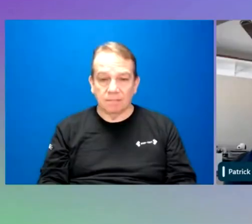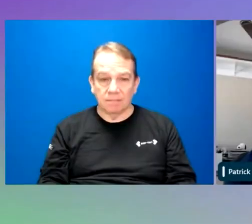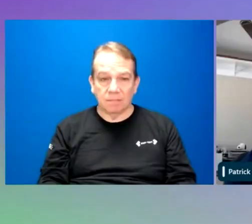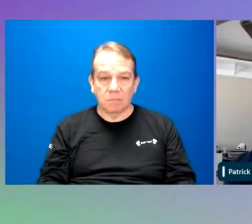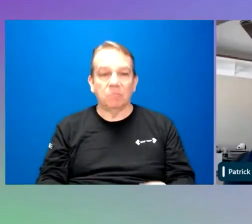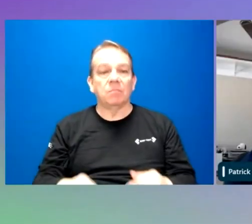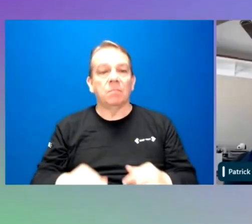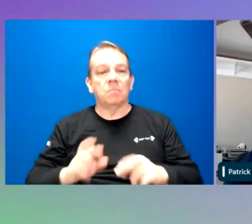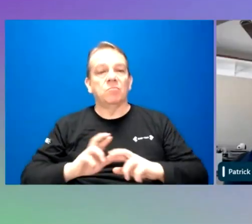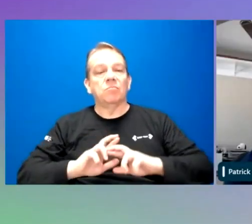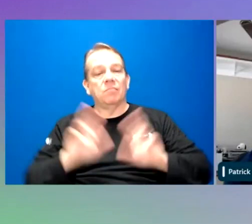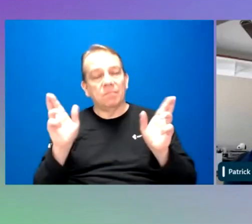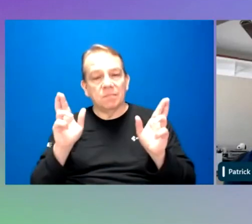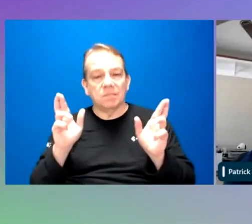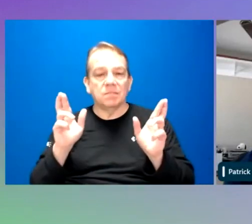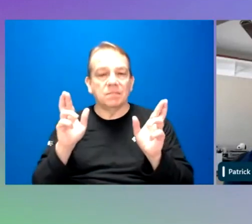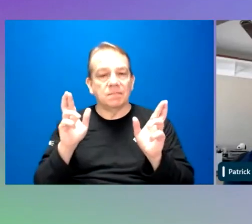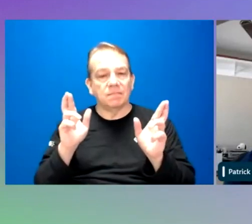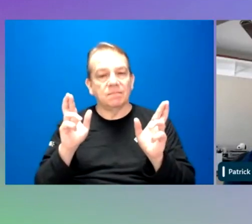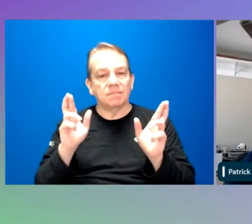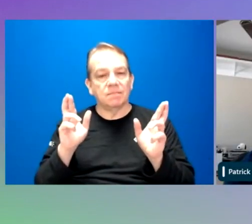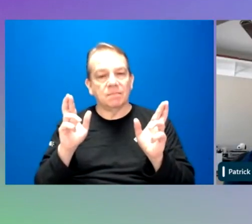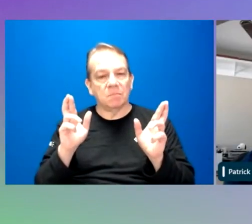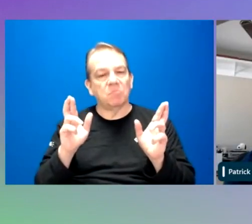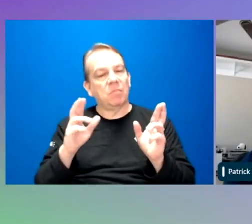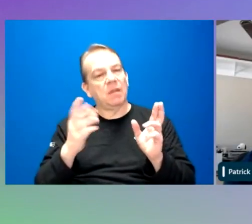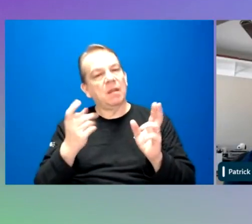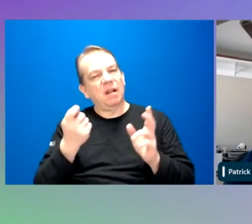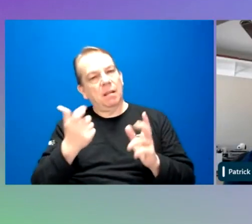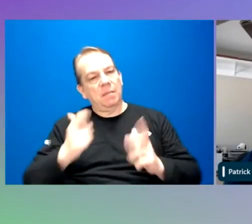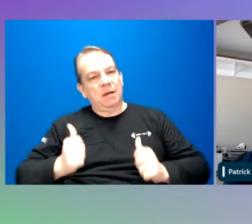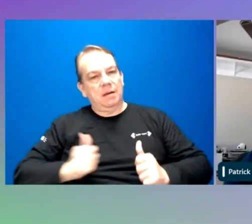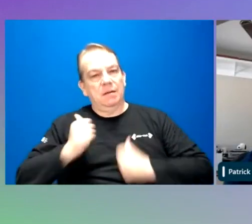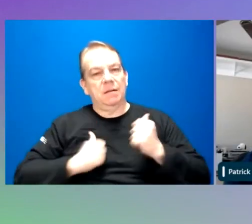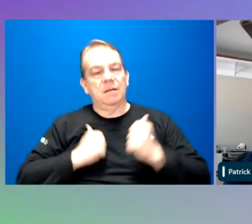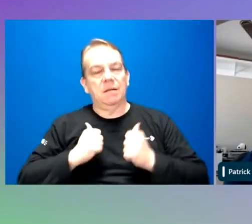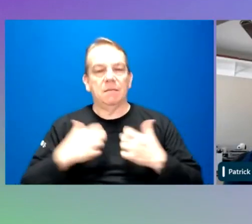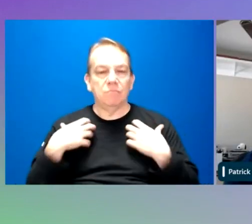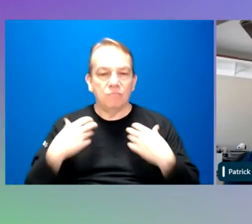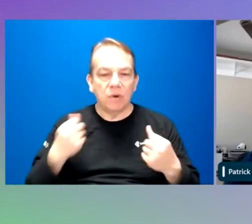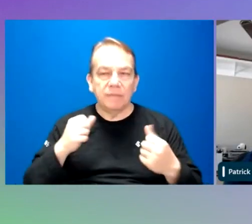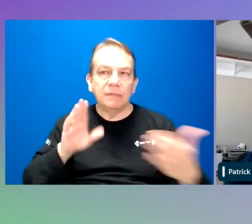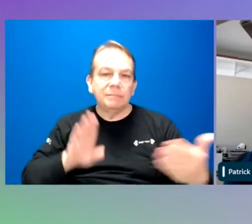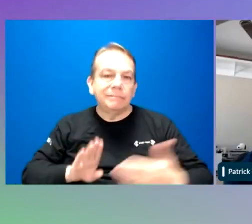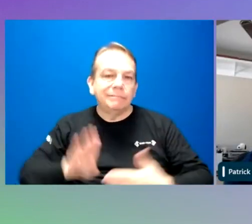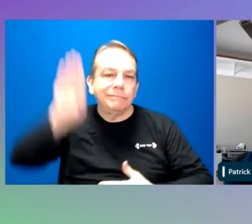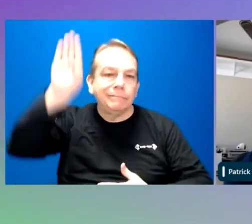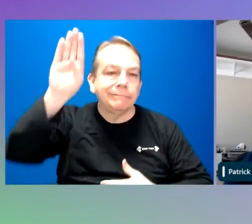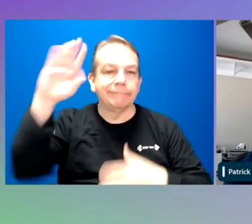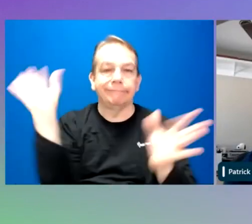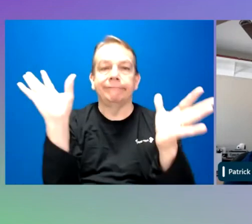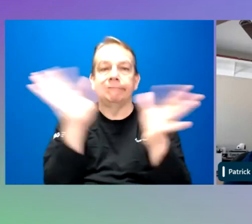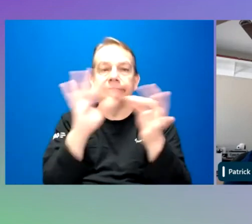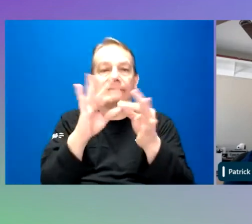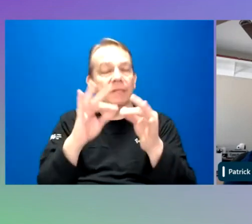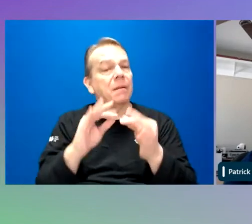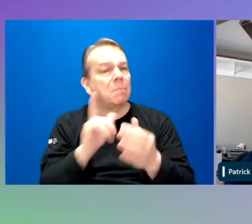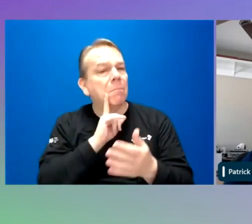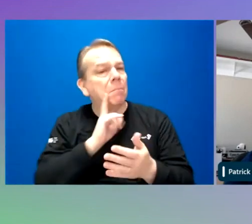brave and raise your hand and be polite and be respectful and